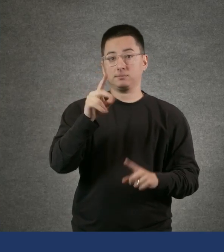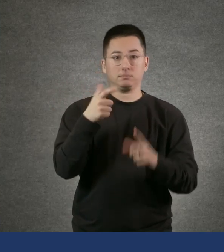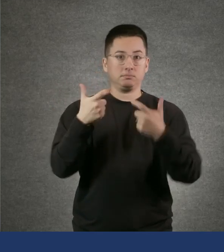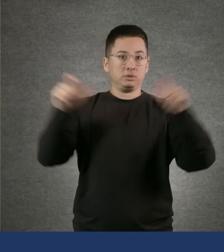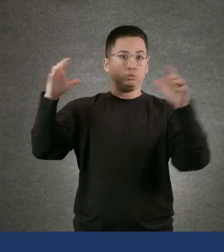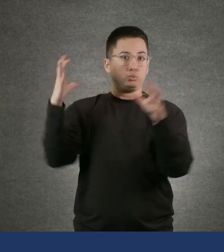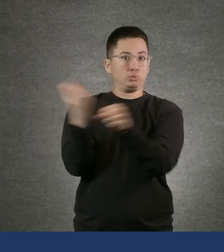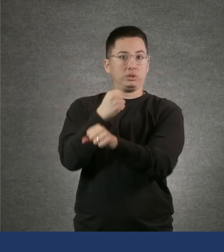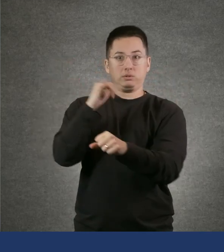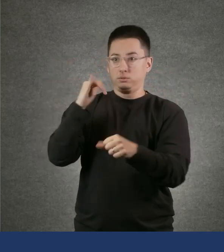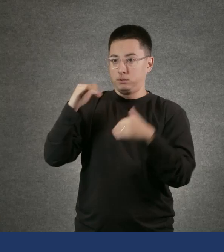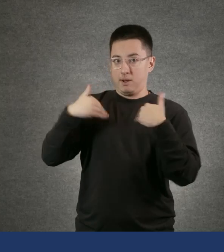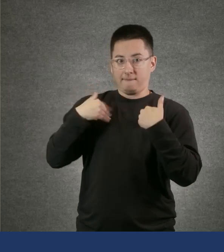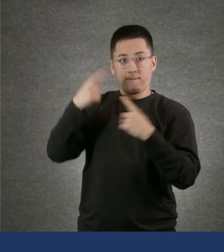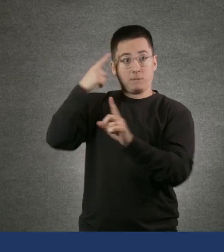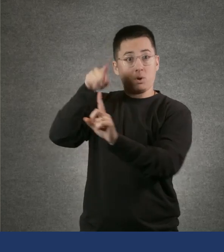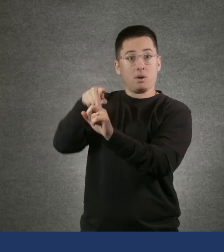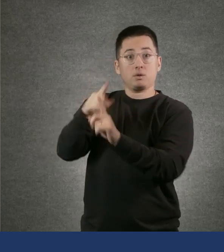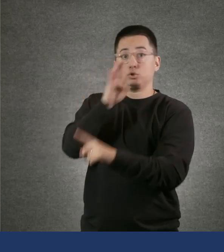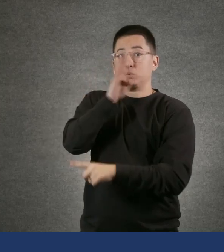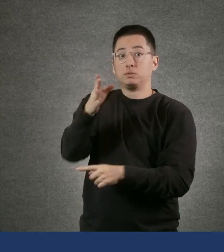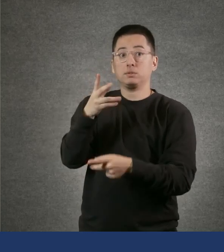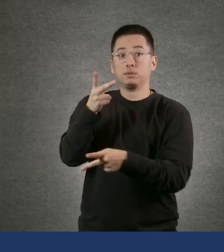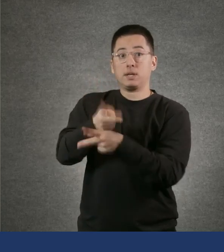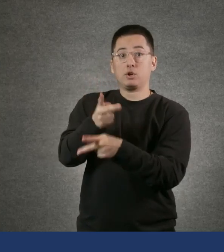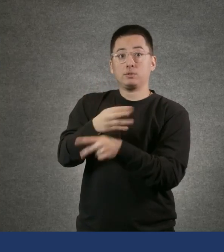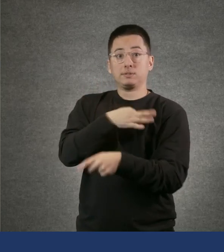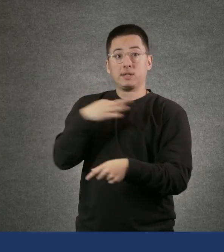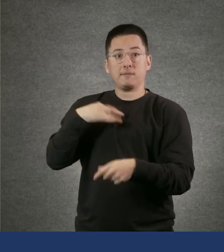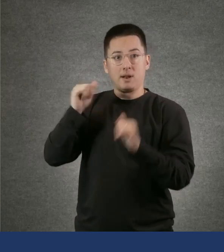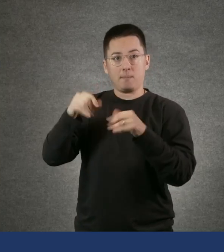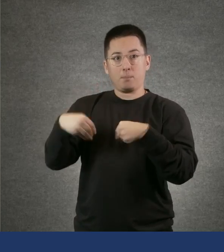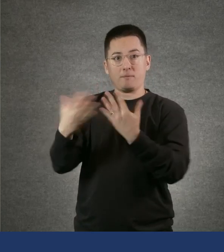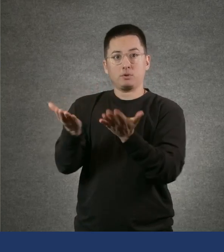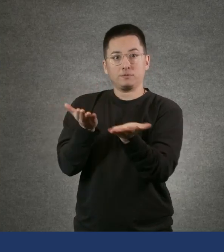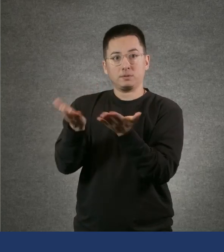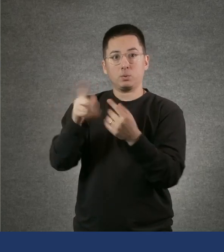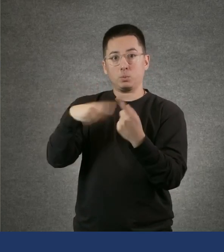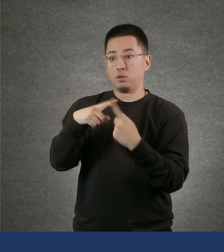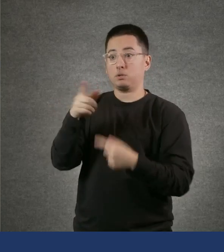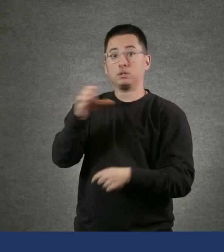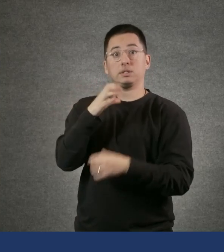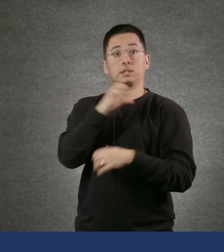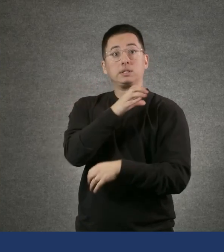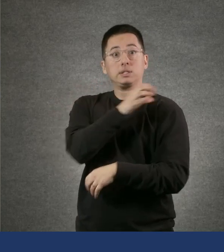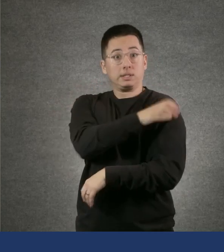The truth is, some of us will die before we see that which we've been fighting for come to pass.